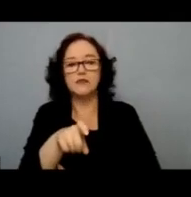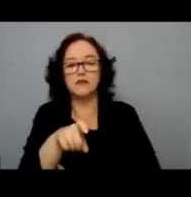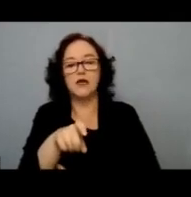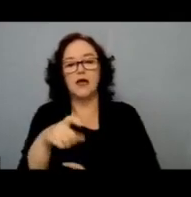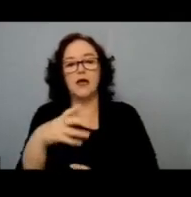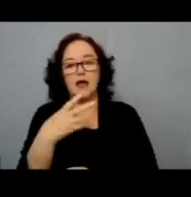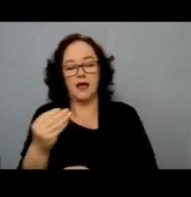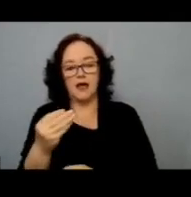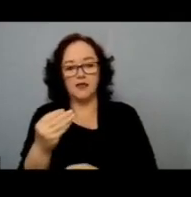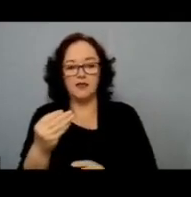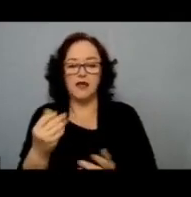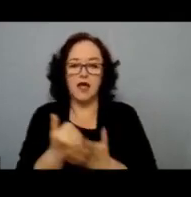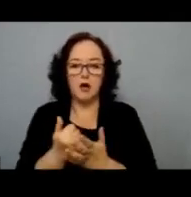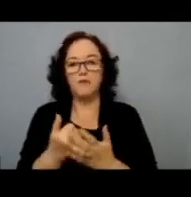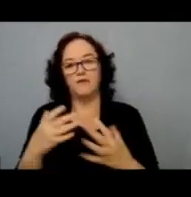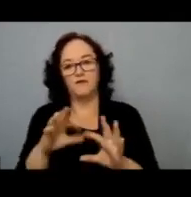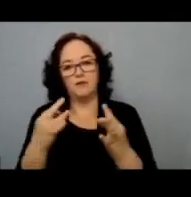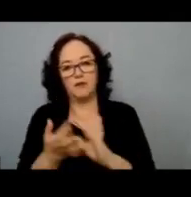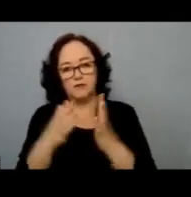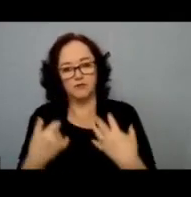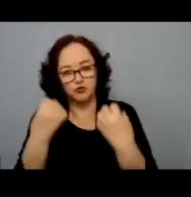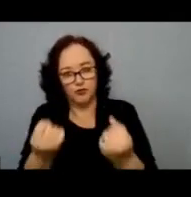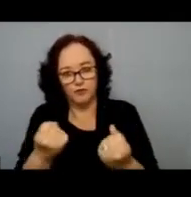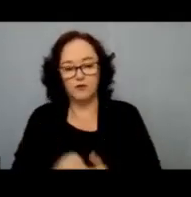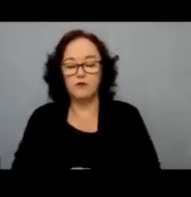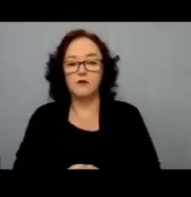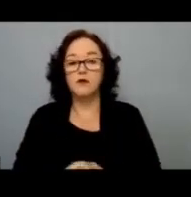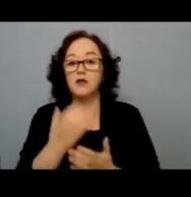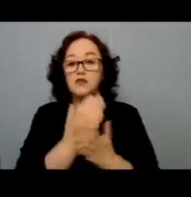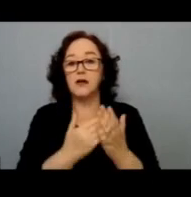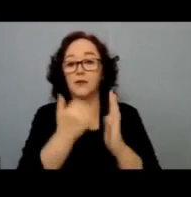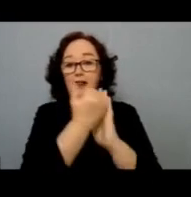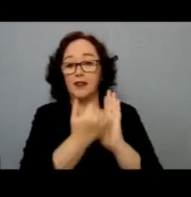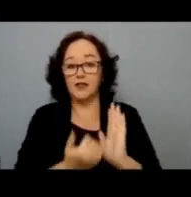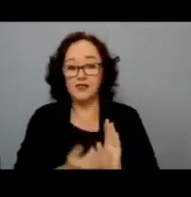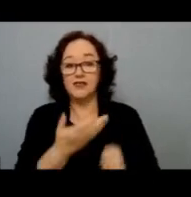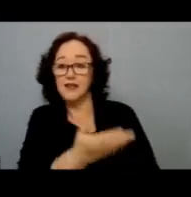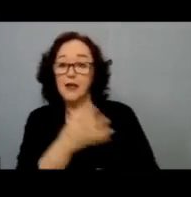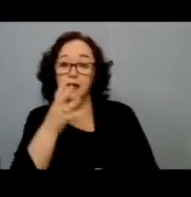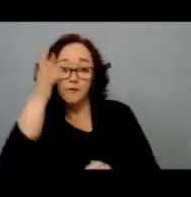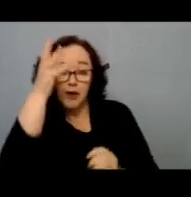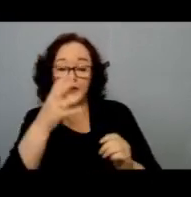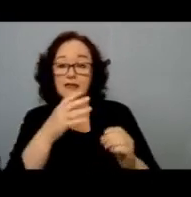families. So some of these things we have listed here include parenting classes, parenting skills, intimate